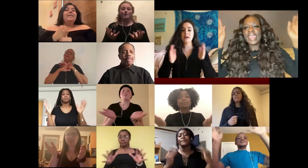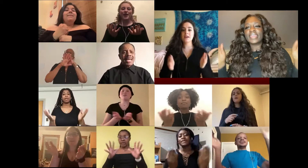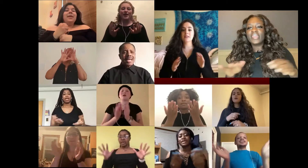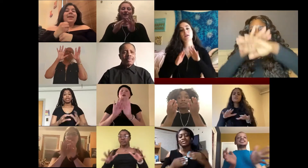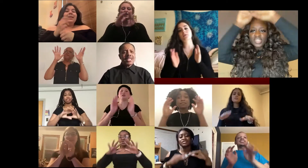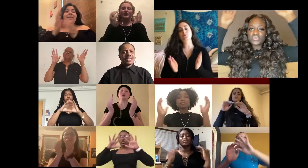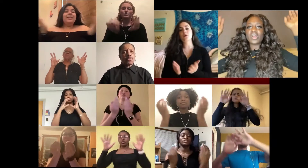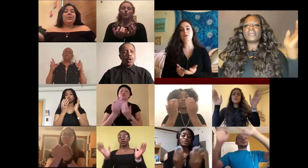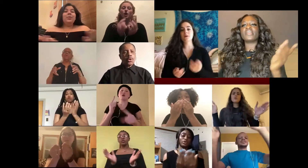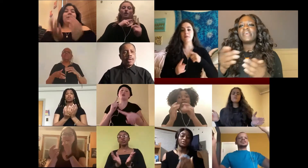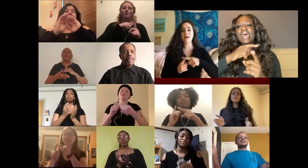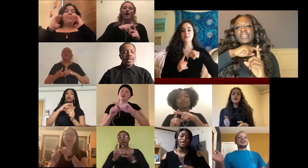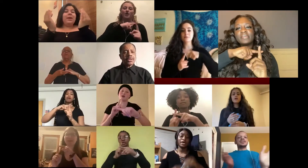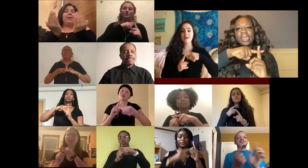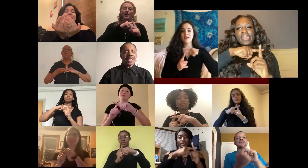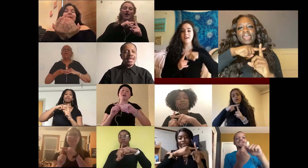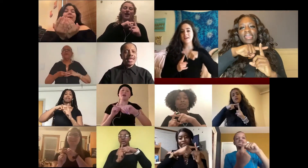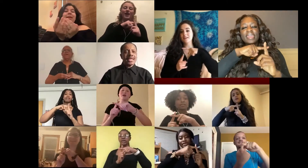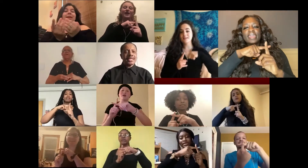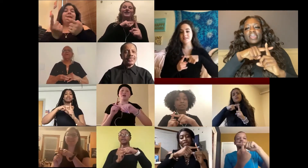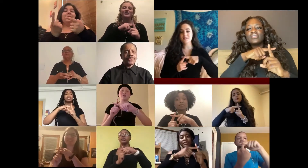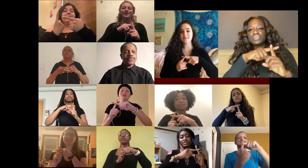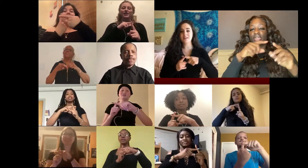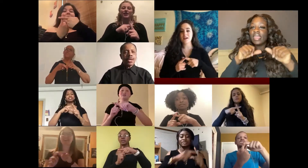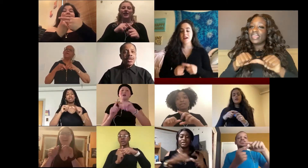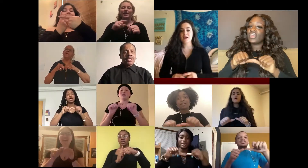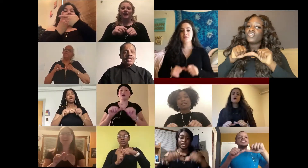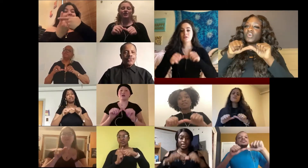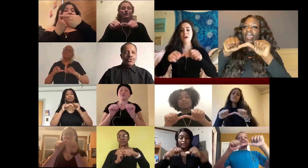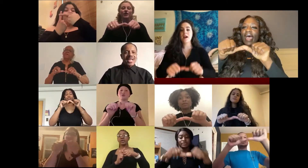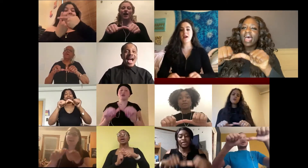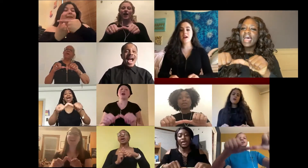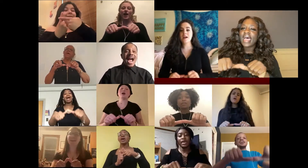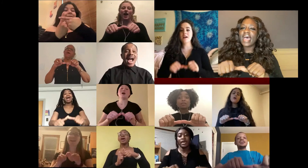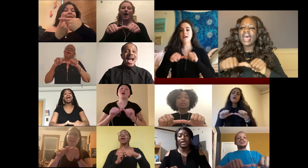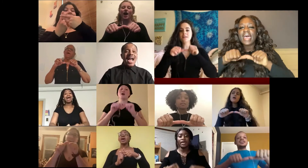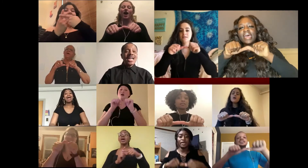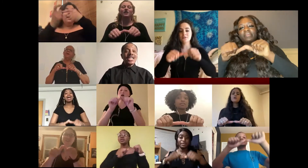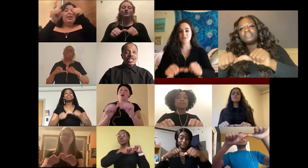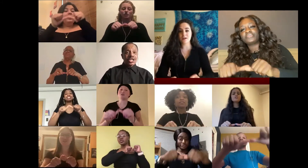Make this world a better place If you can